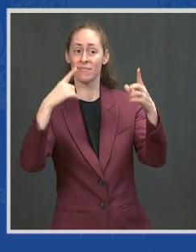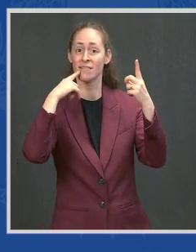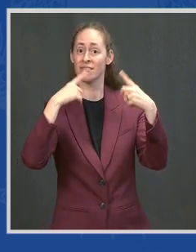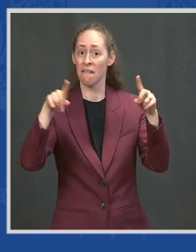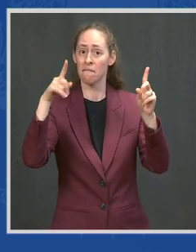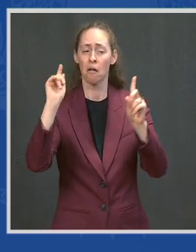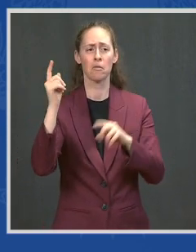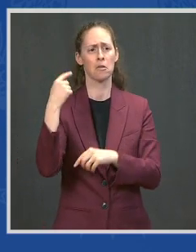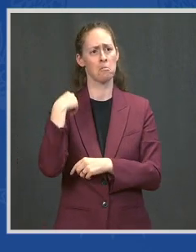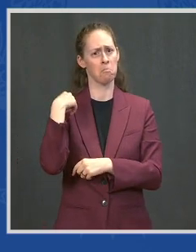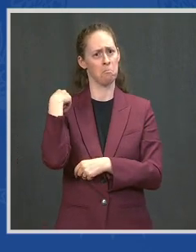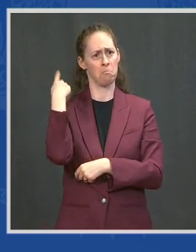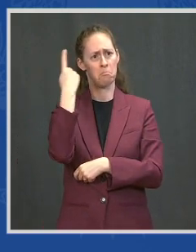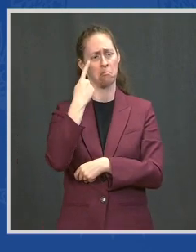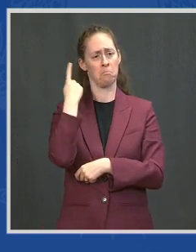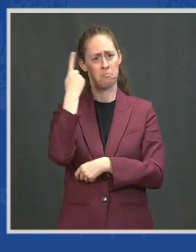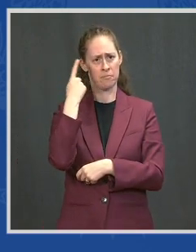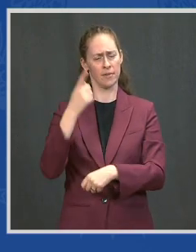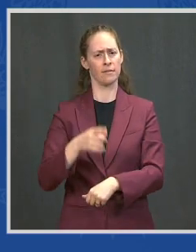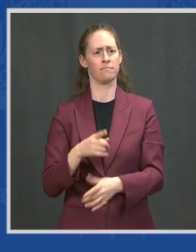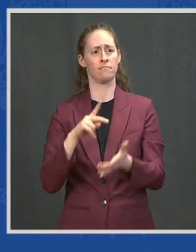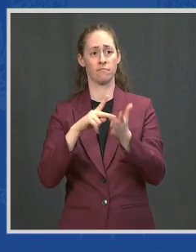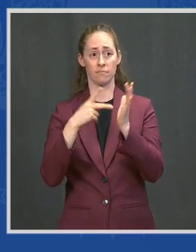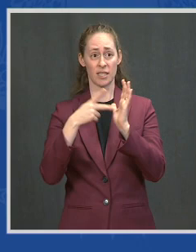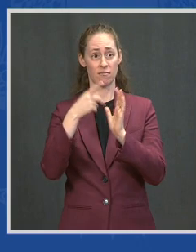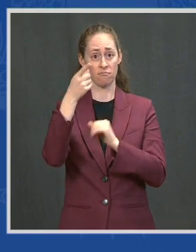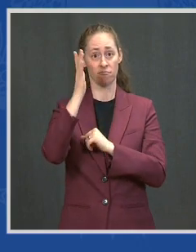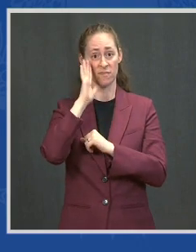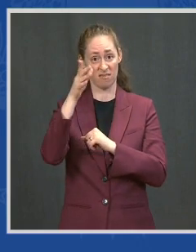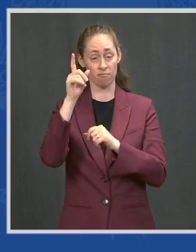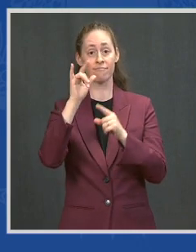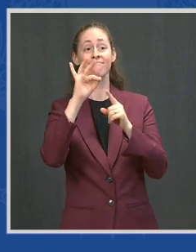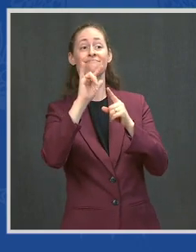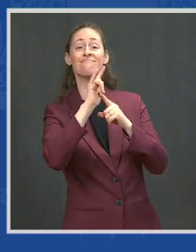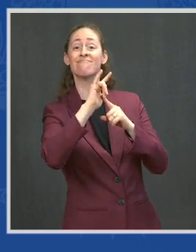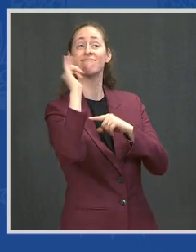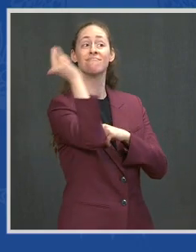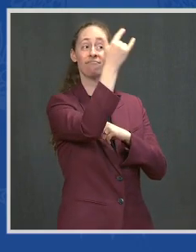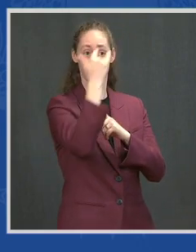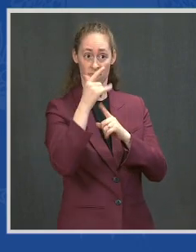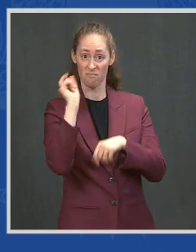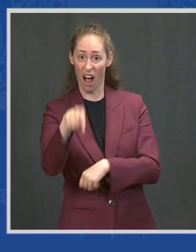And if not, what more can you do beyond this? The President: Well, I'm not going to --